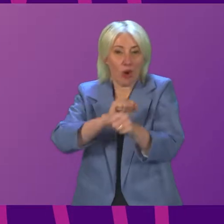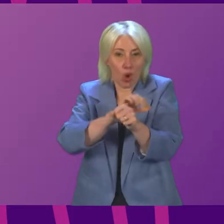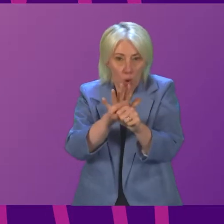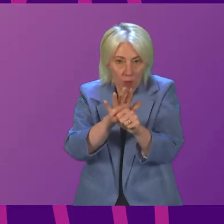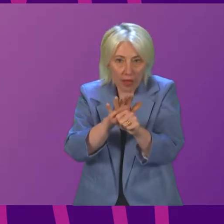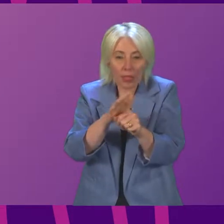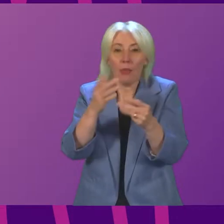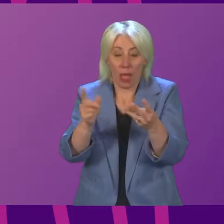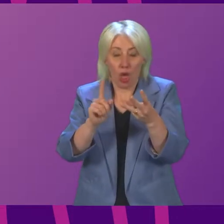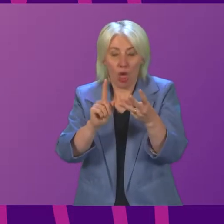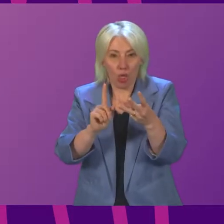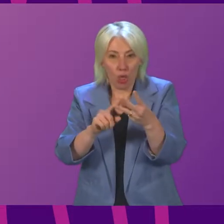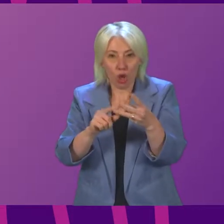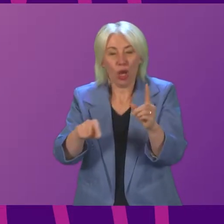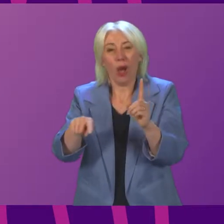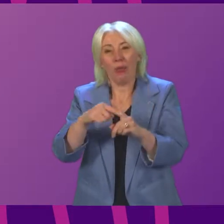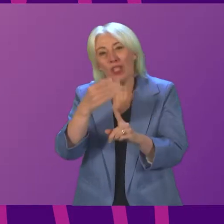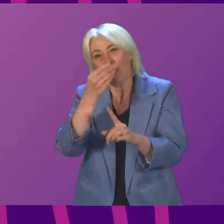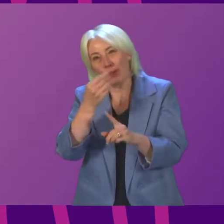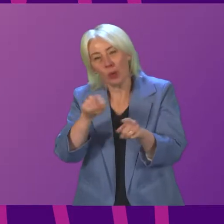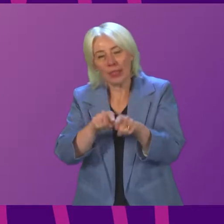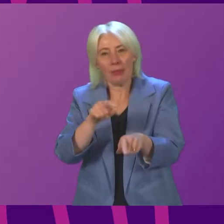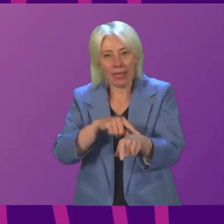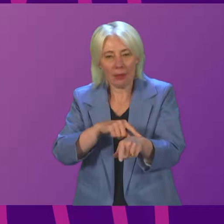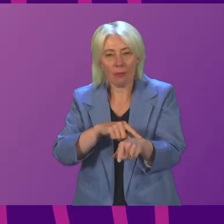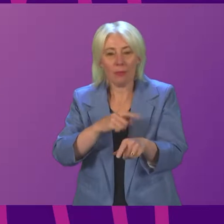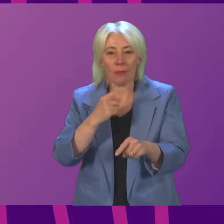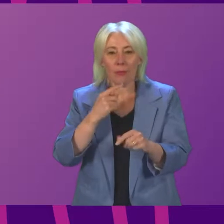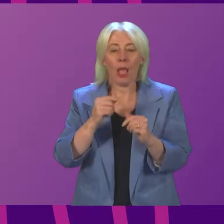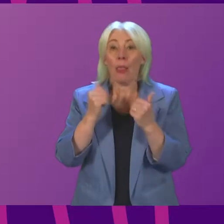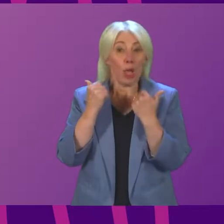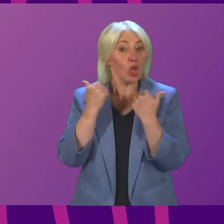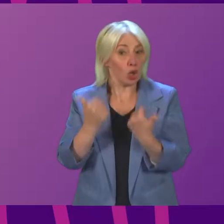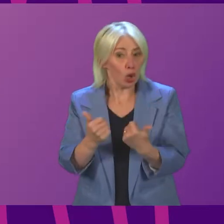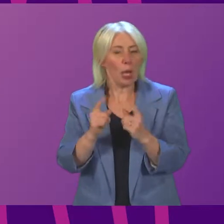flu vaccination at the same time as the welcome Covid-19 booster. Some constituents